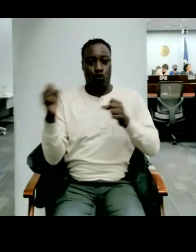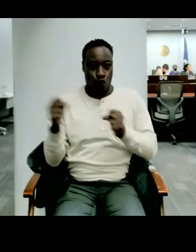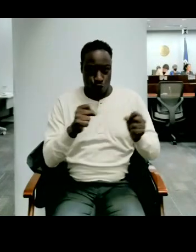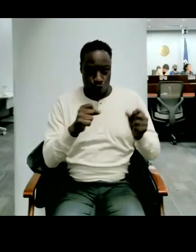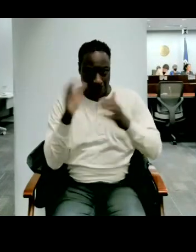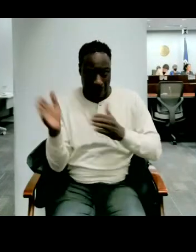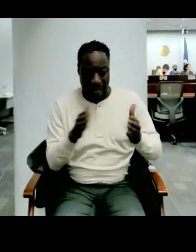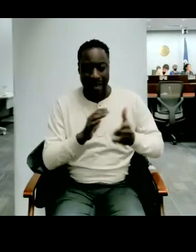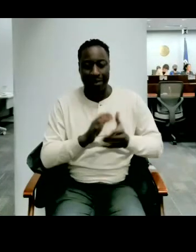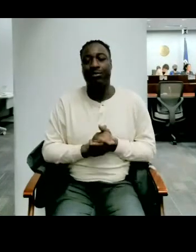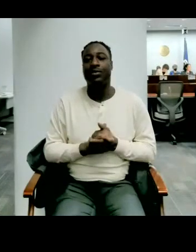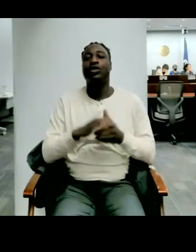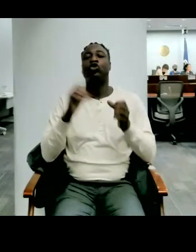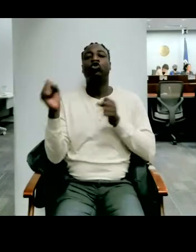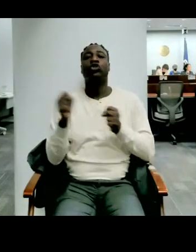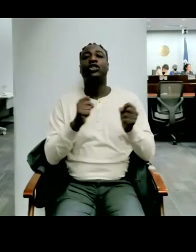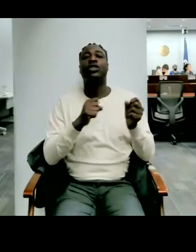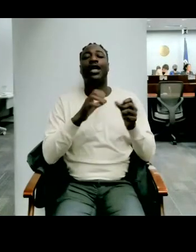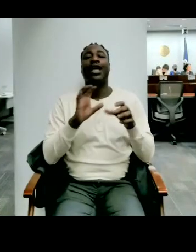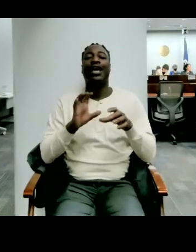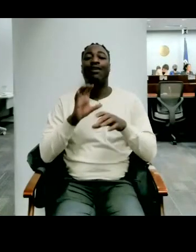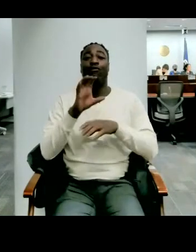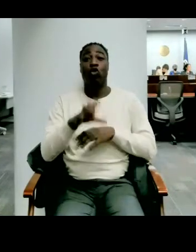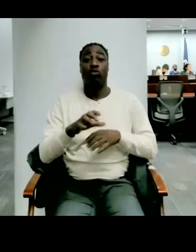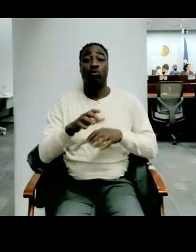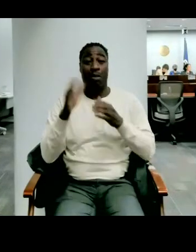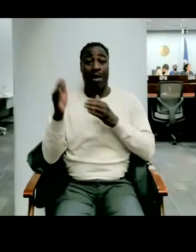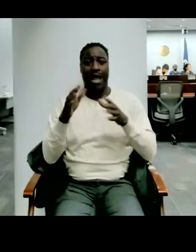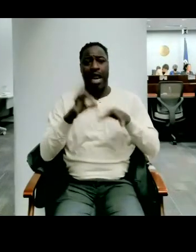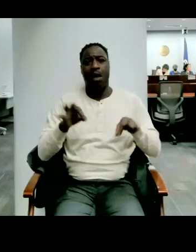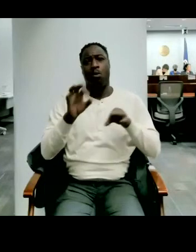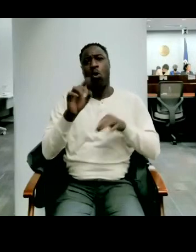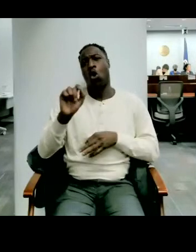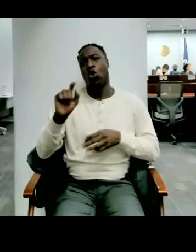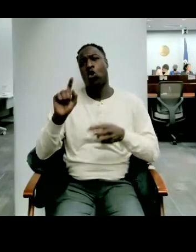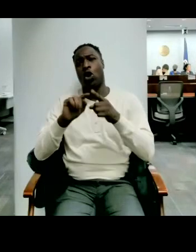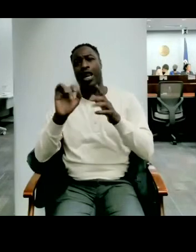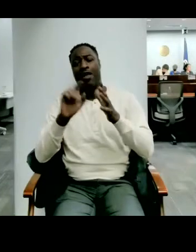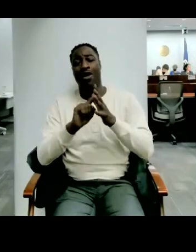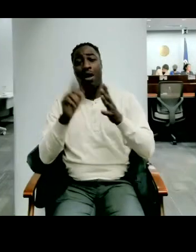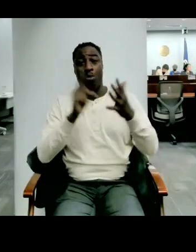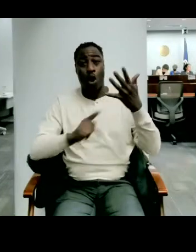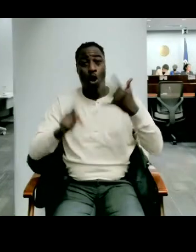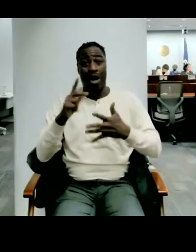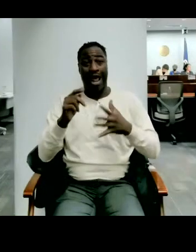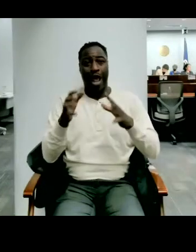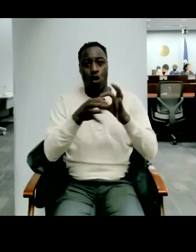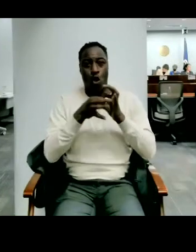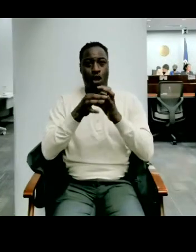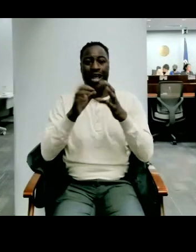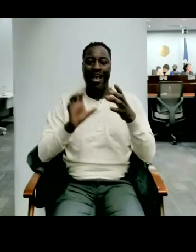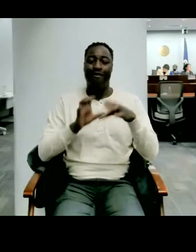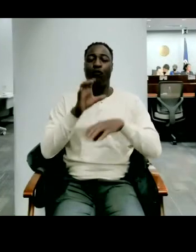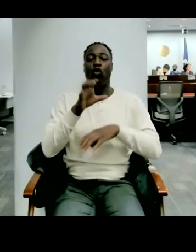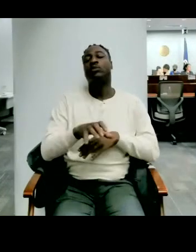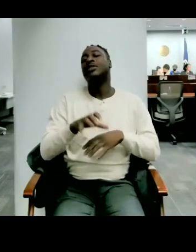The strategic enforcement plan is an important tool to identify priorities and coordinate enforcement activities across the agency.